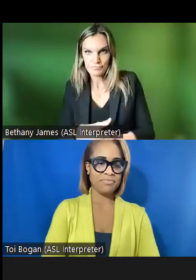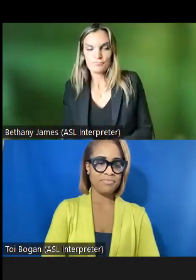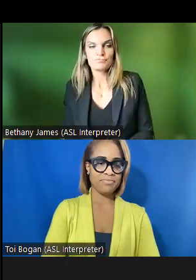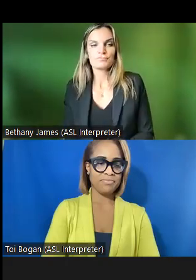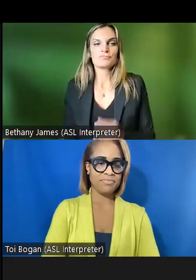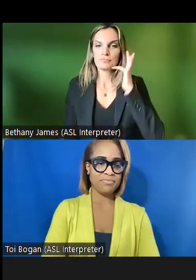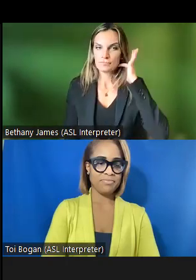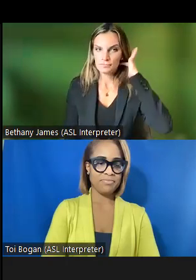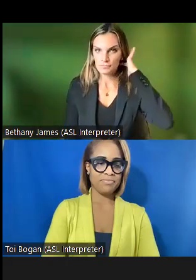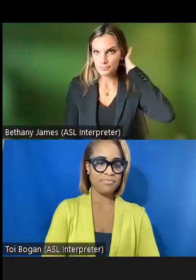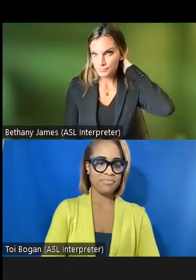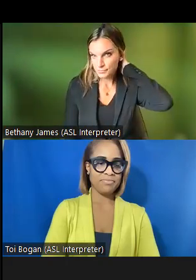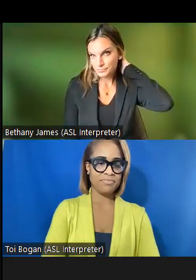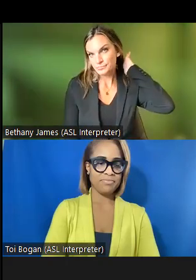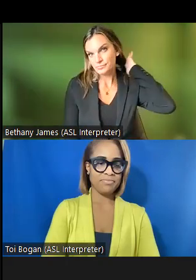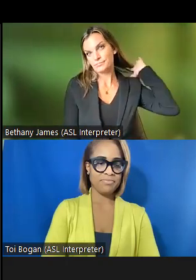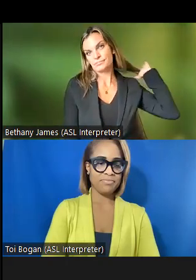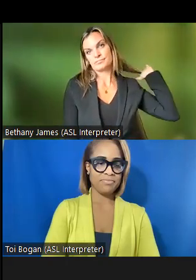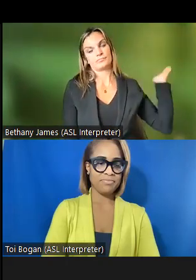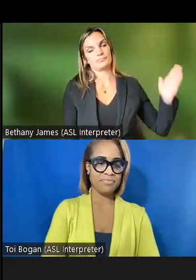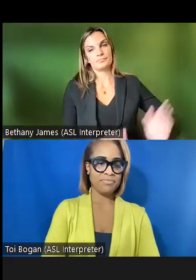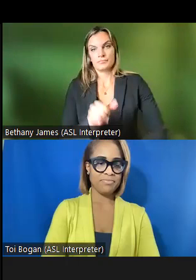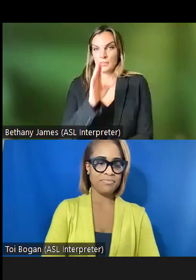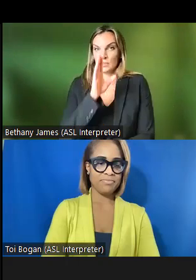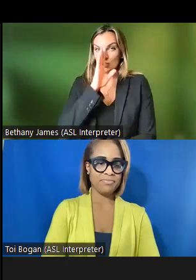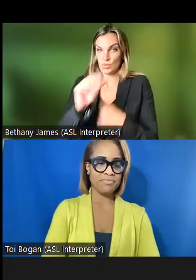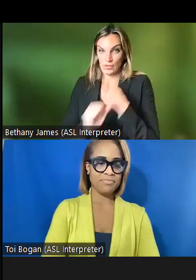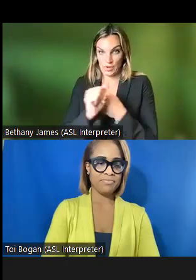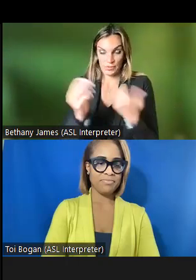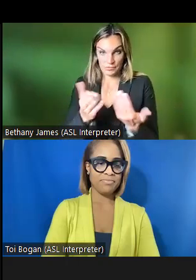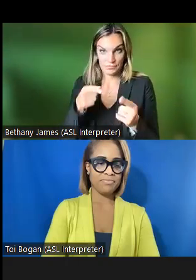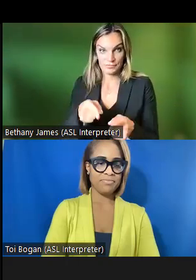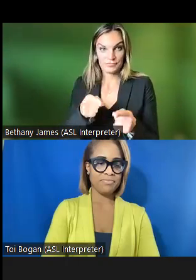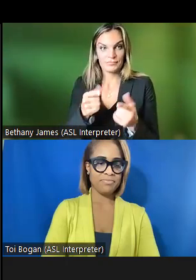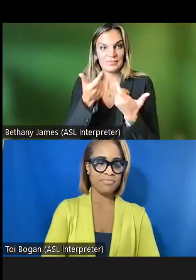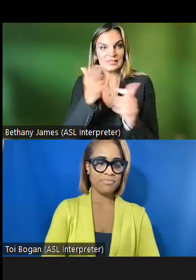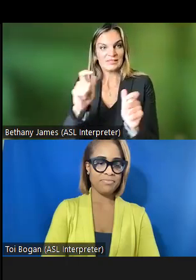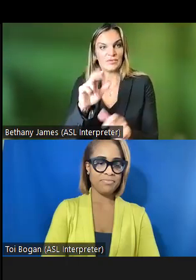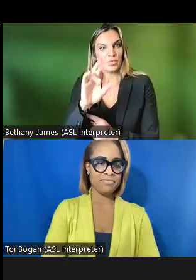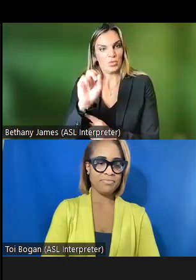Direct threat. Okay. So a direct threat, again, is a significant risk to the health or safety of others that